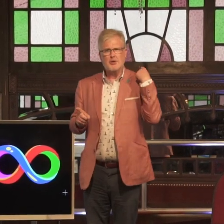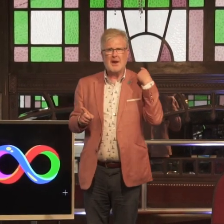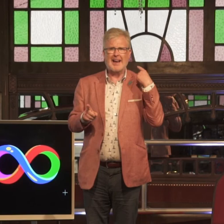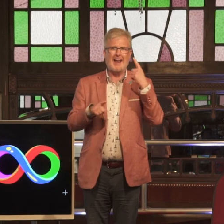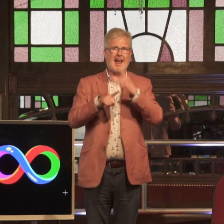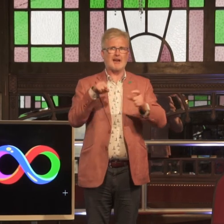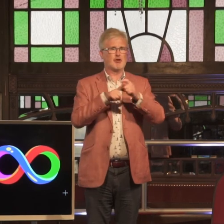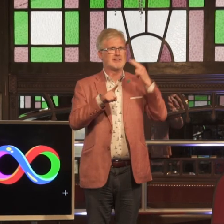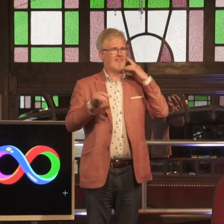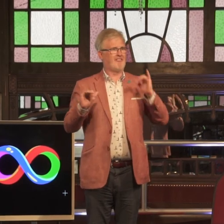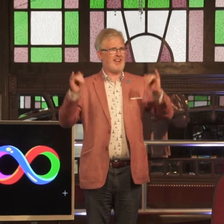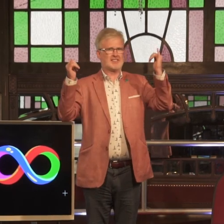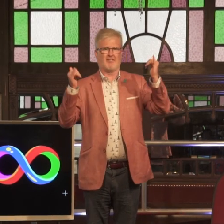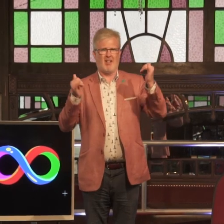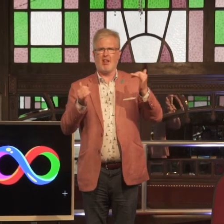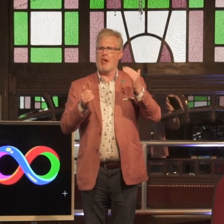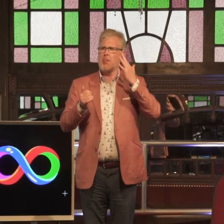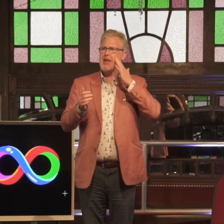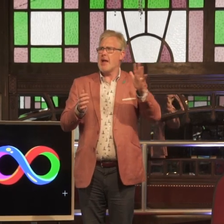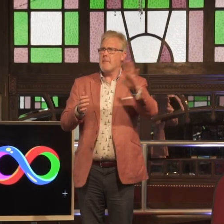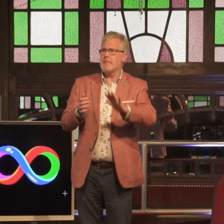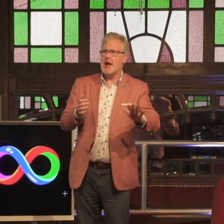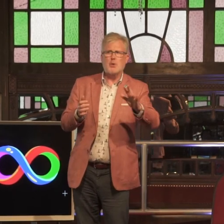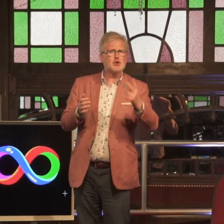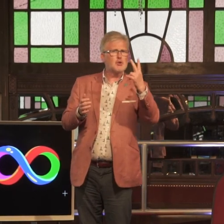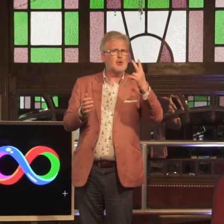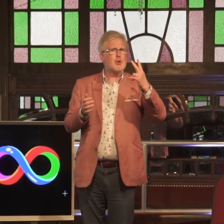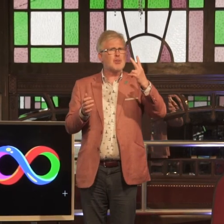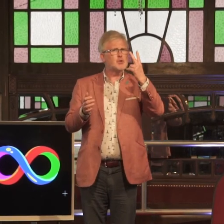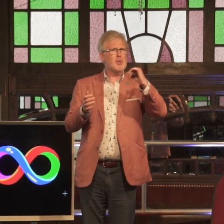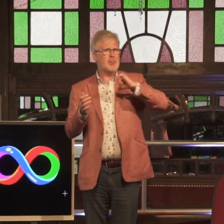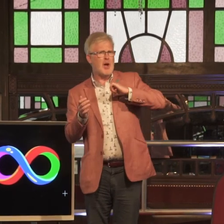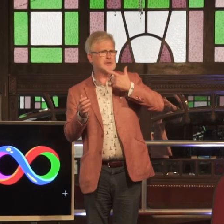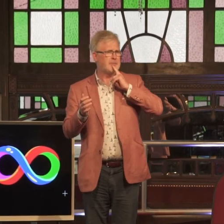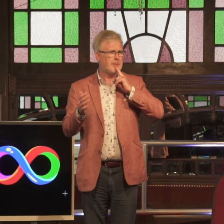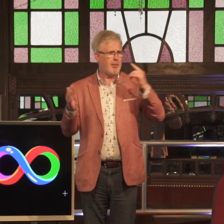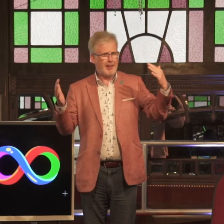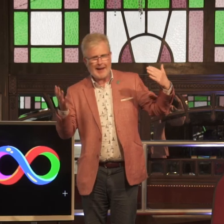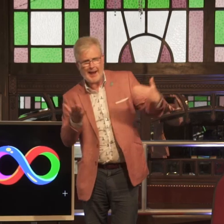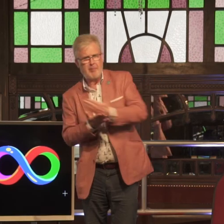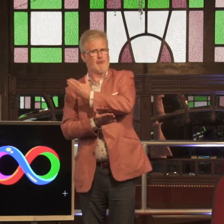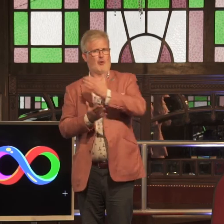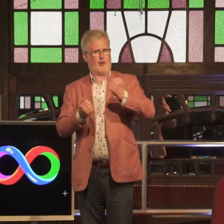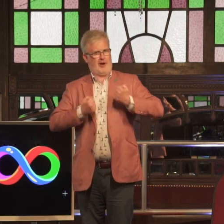But particularly, I only met Simon last week at the Edinburgh Deaf Festival and I think there were about 2,000 people